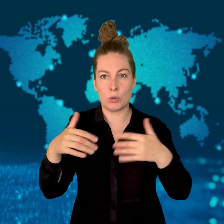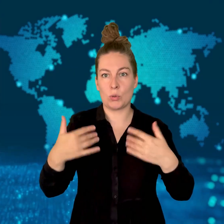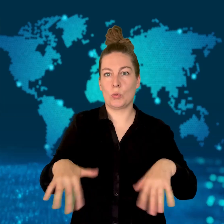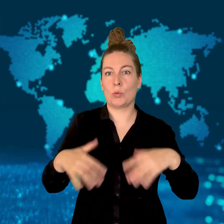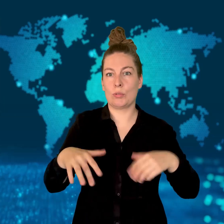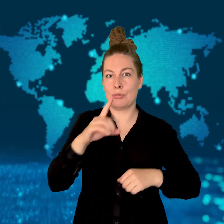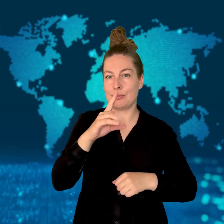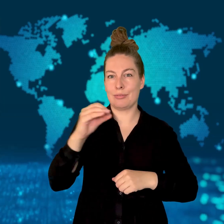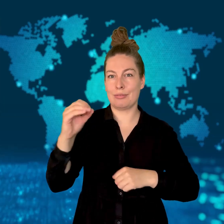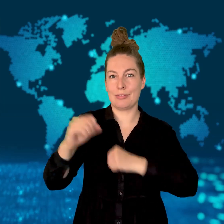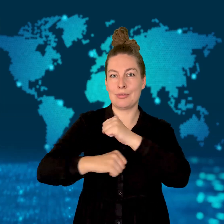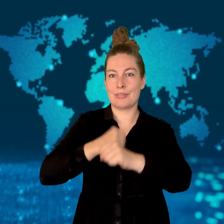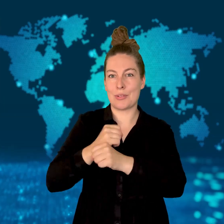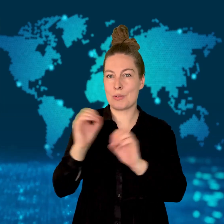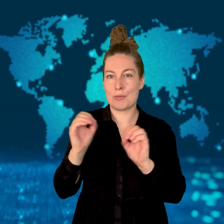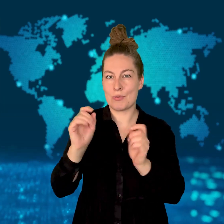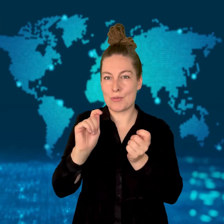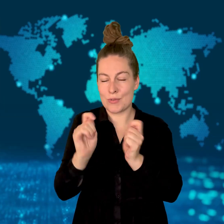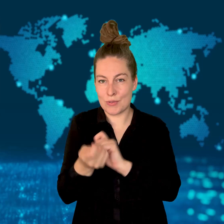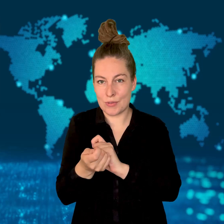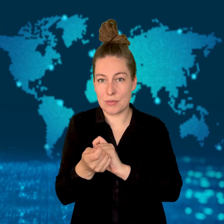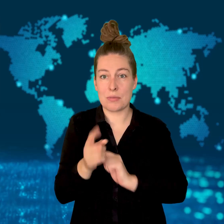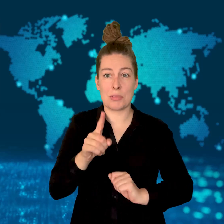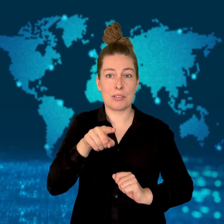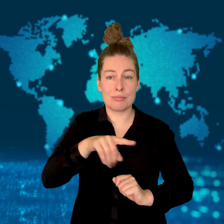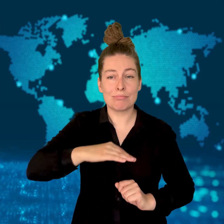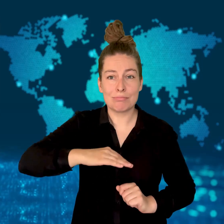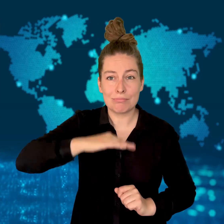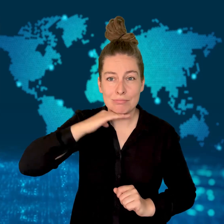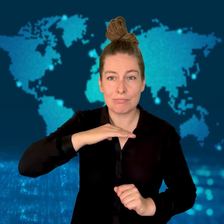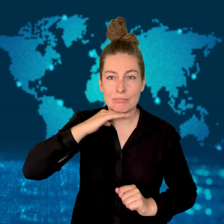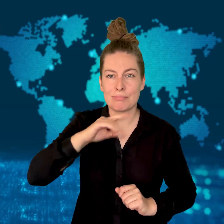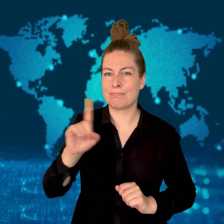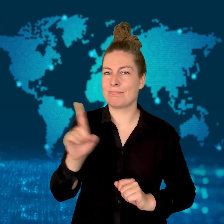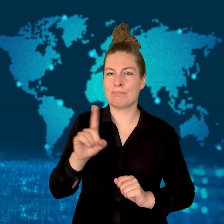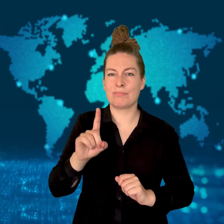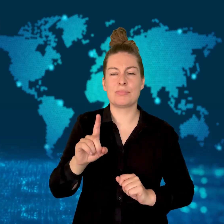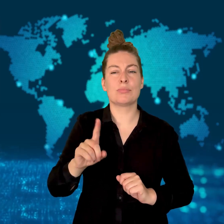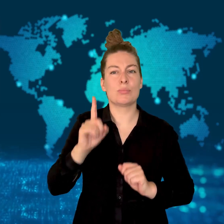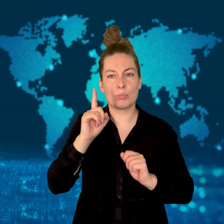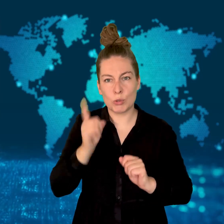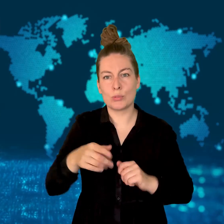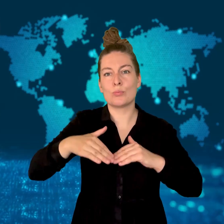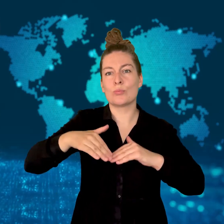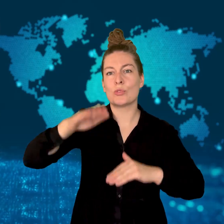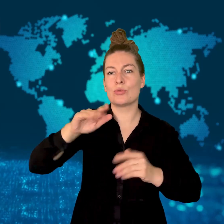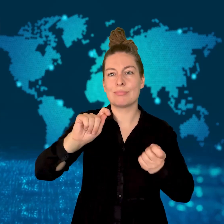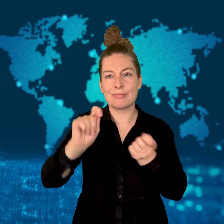The reports of sexual attacks were often ignored.